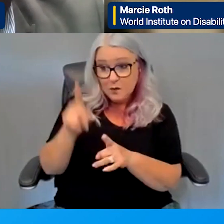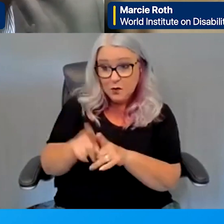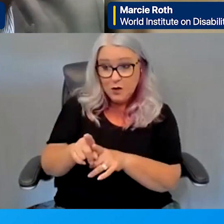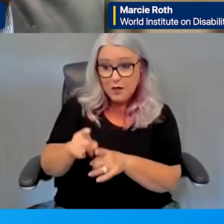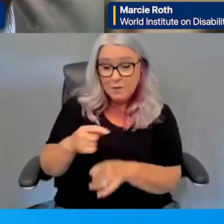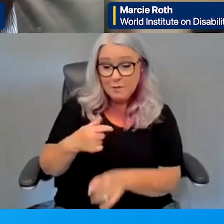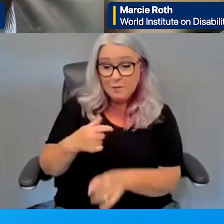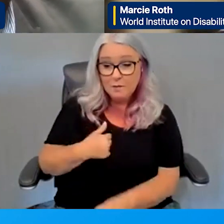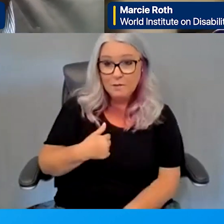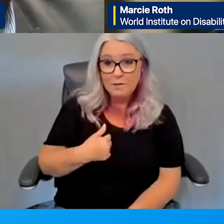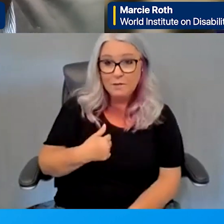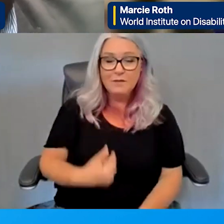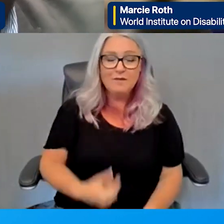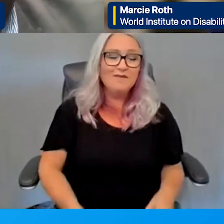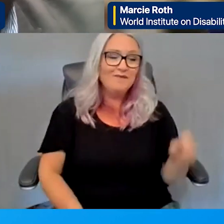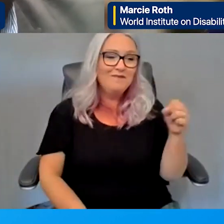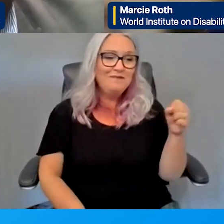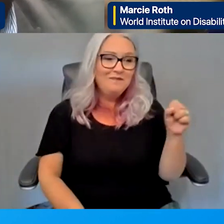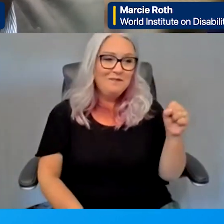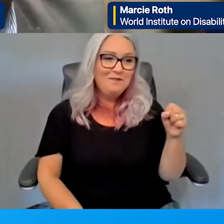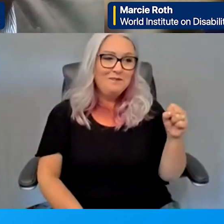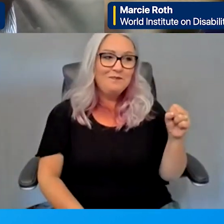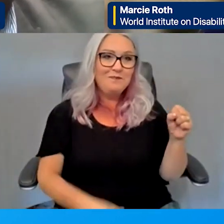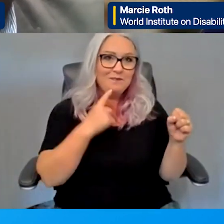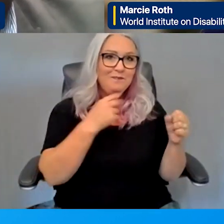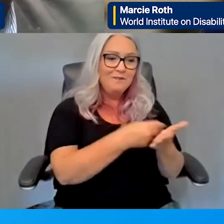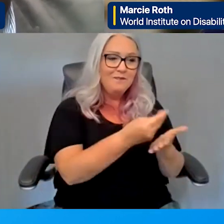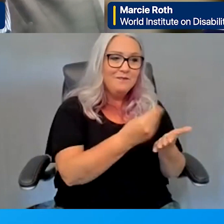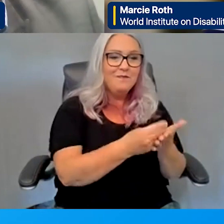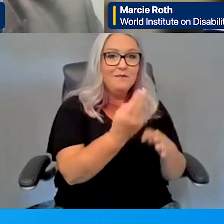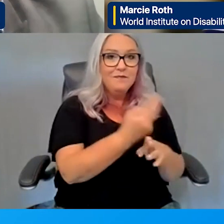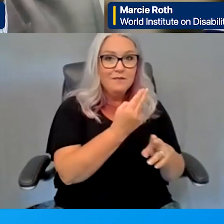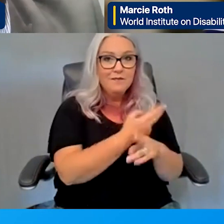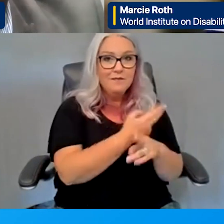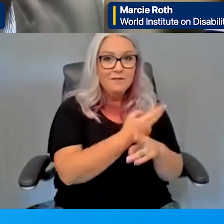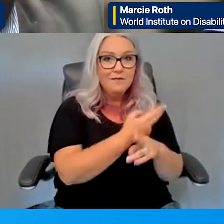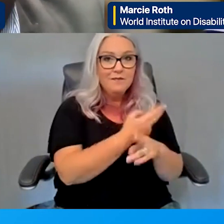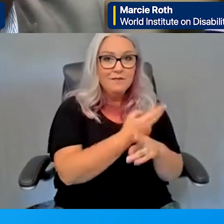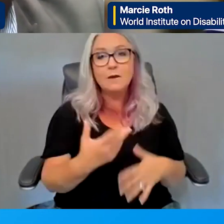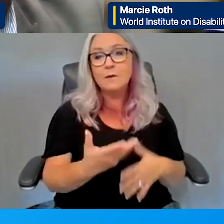spent, Curtis, do you agree? Yes they